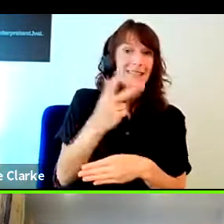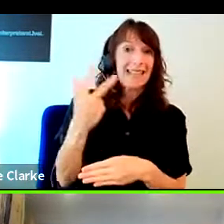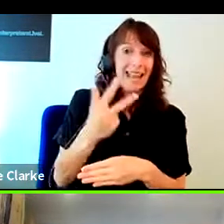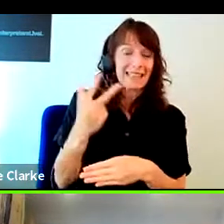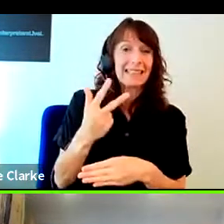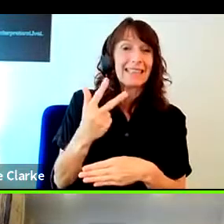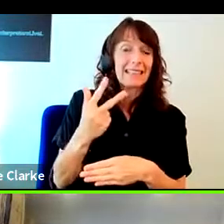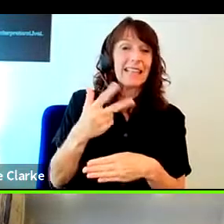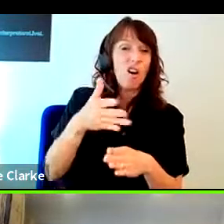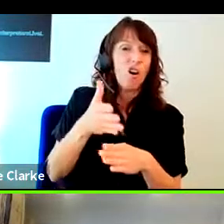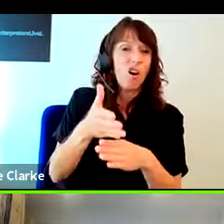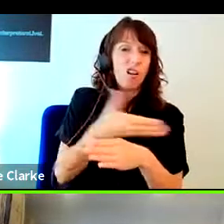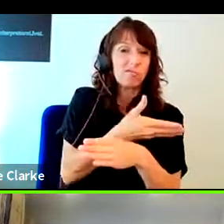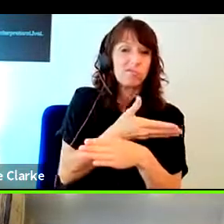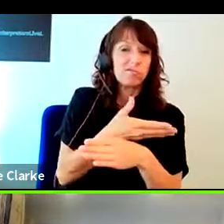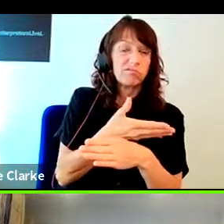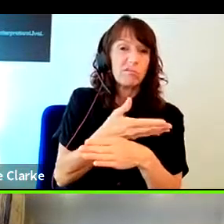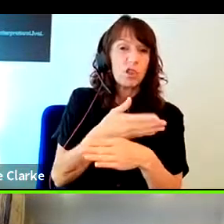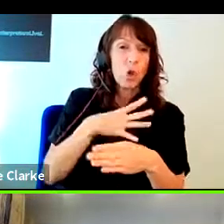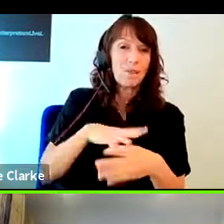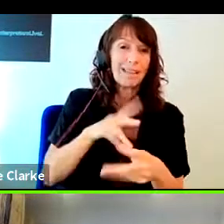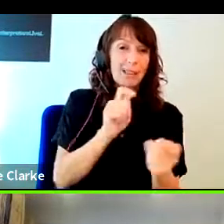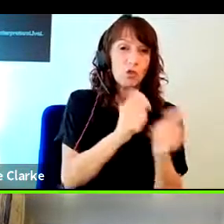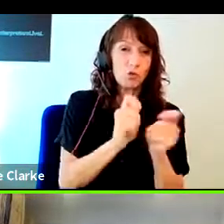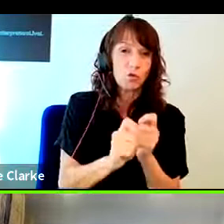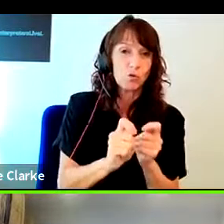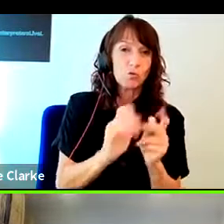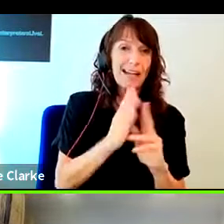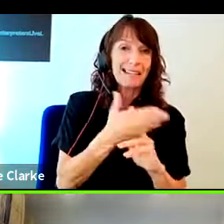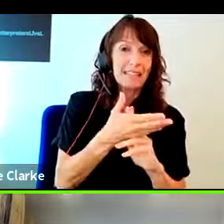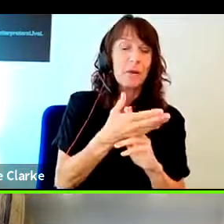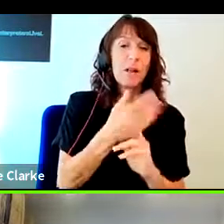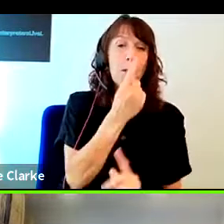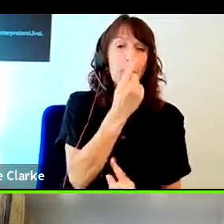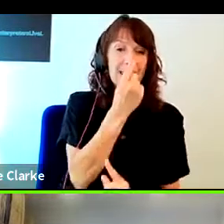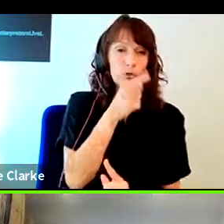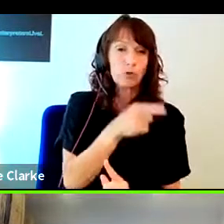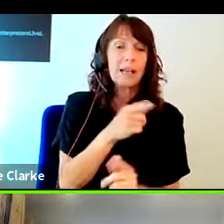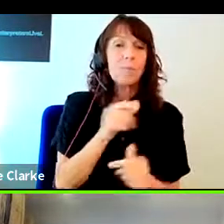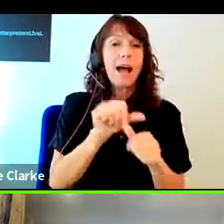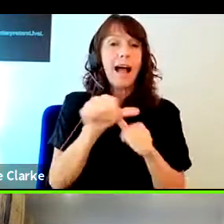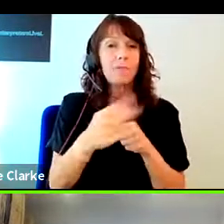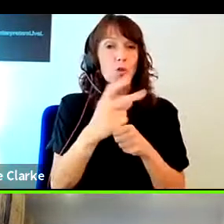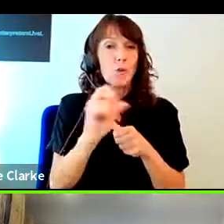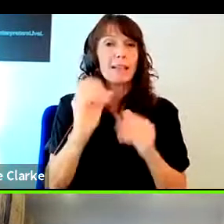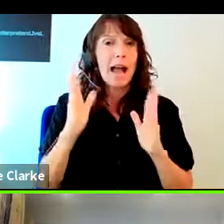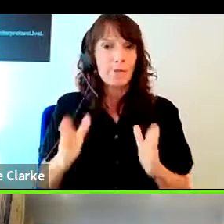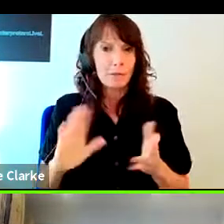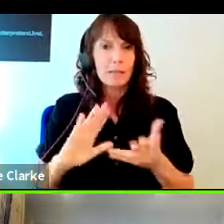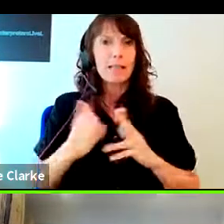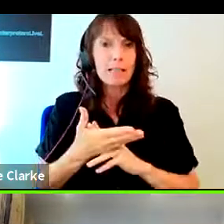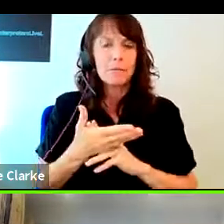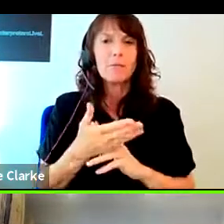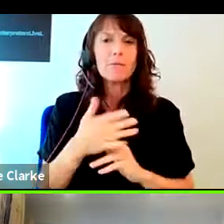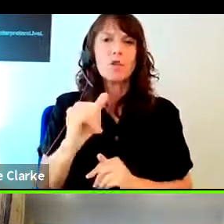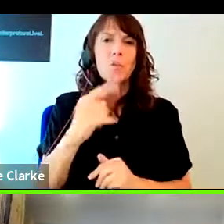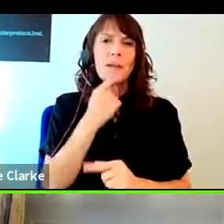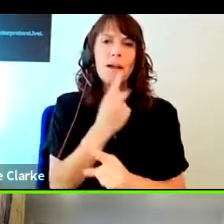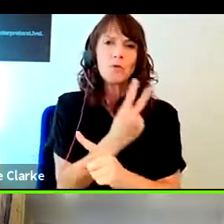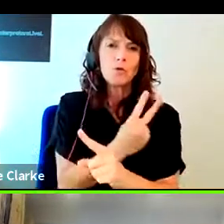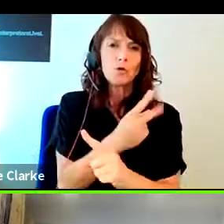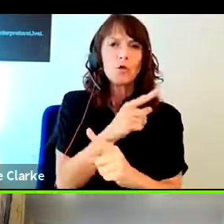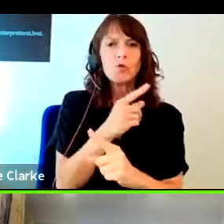exempt, not necessarily, but potentially. And so you might have 2, 3, 4 different categories